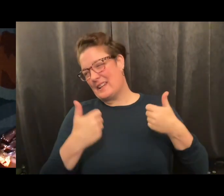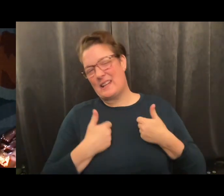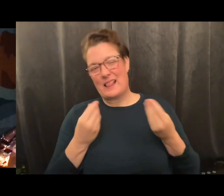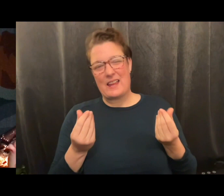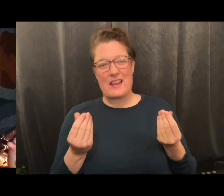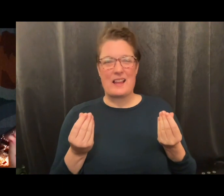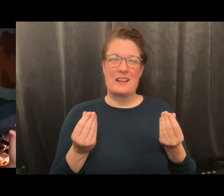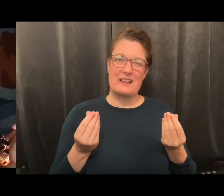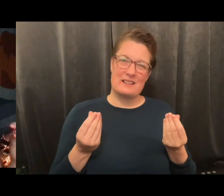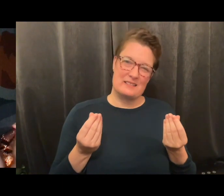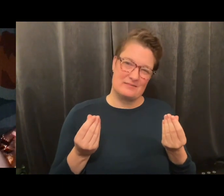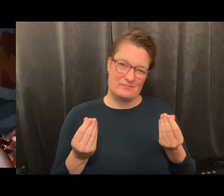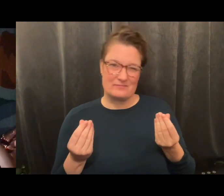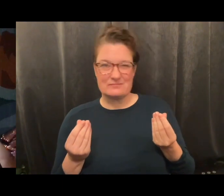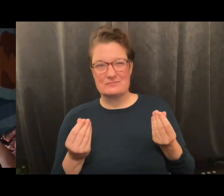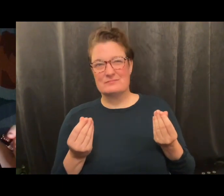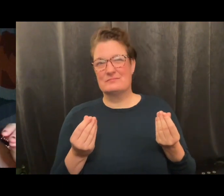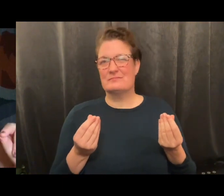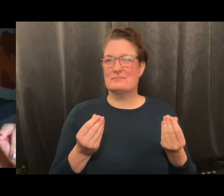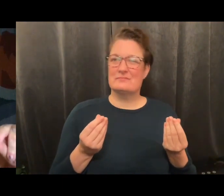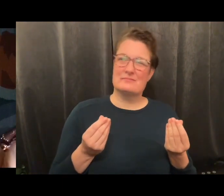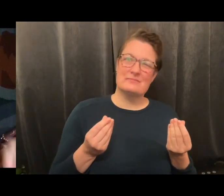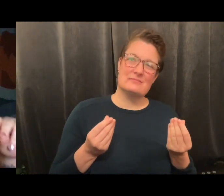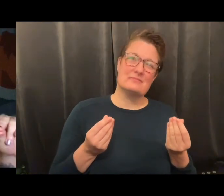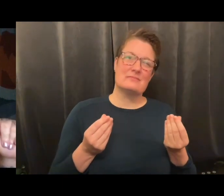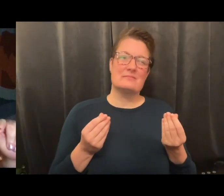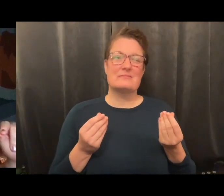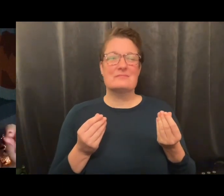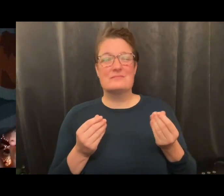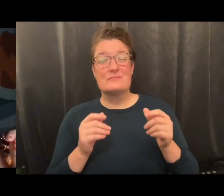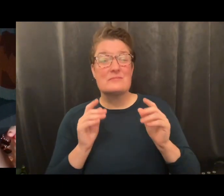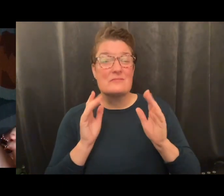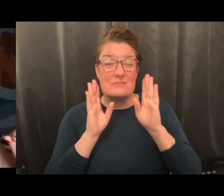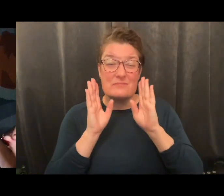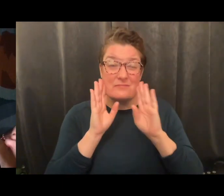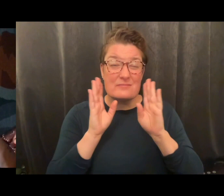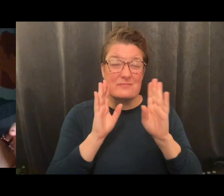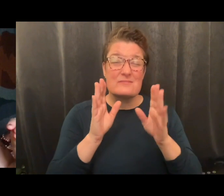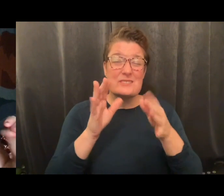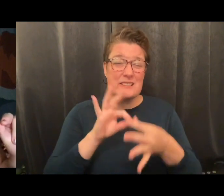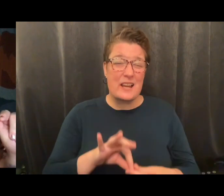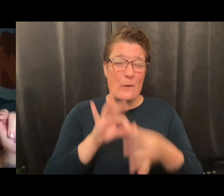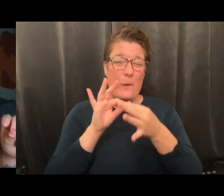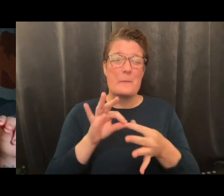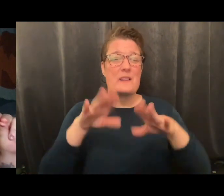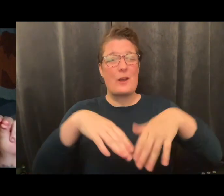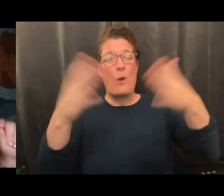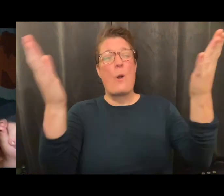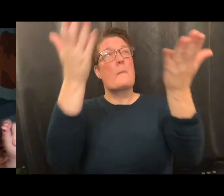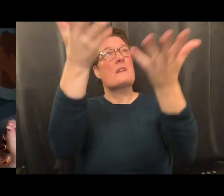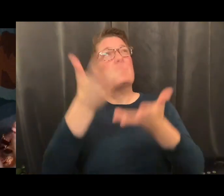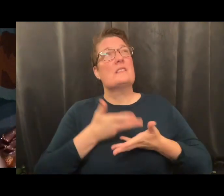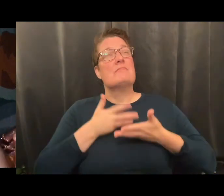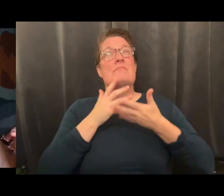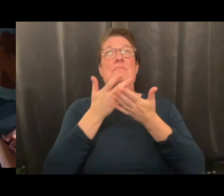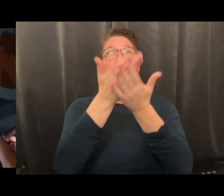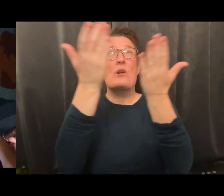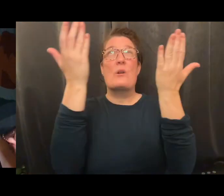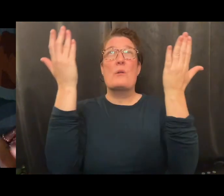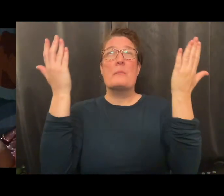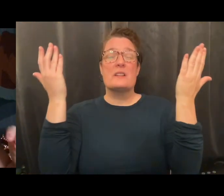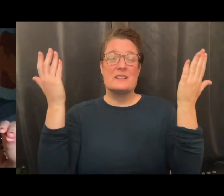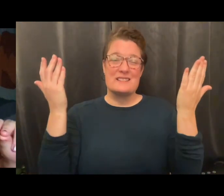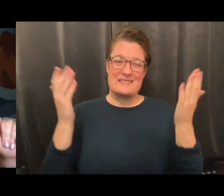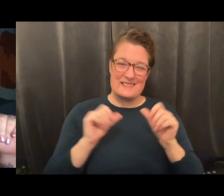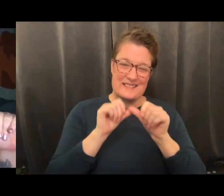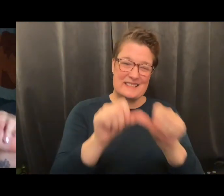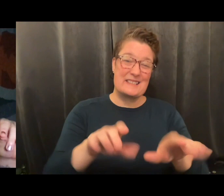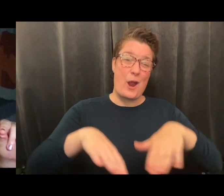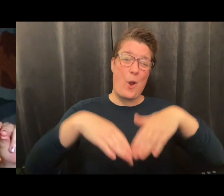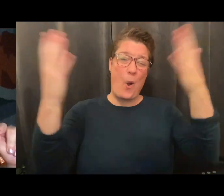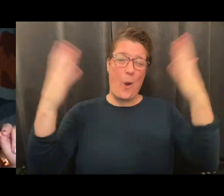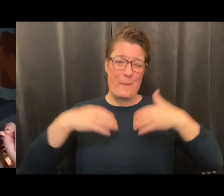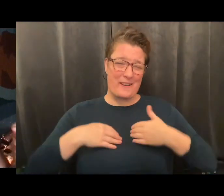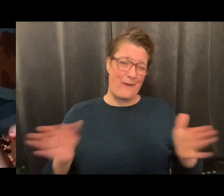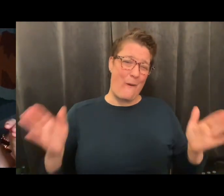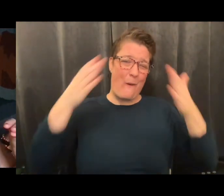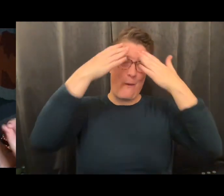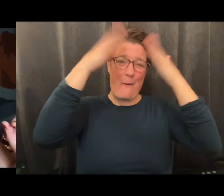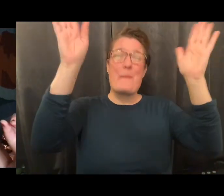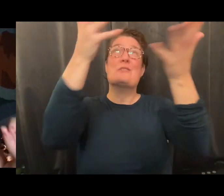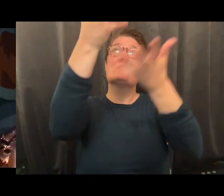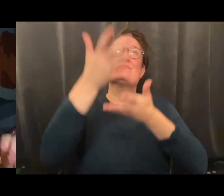Stay open, open to the one.